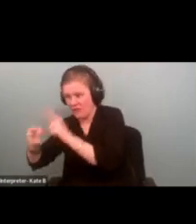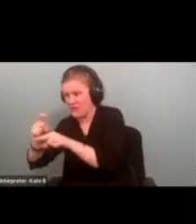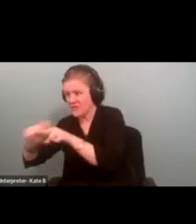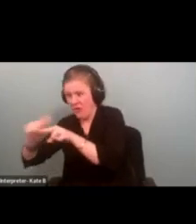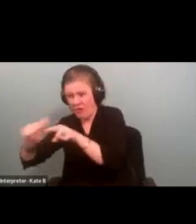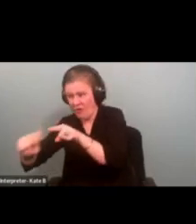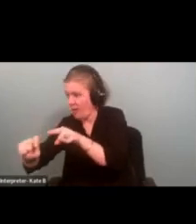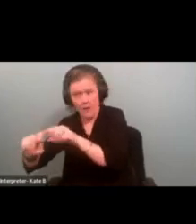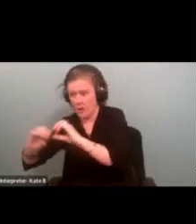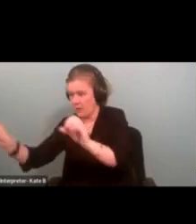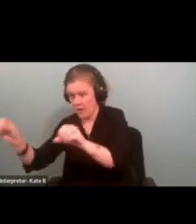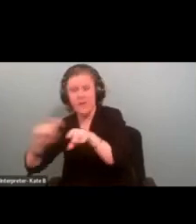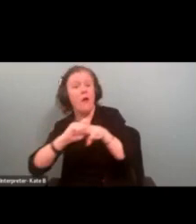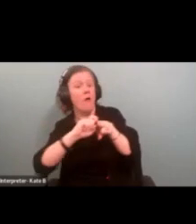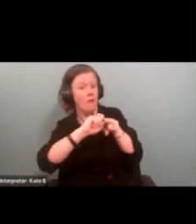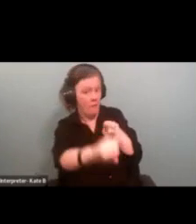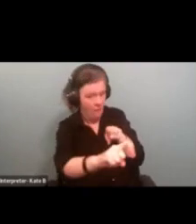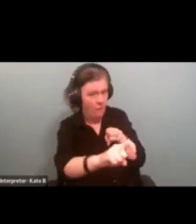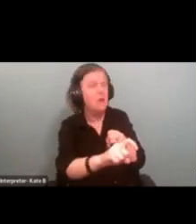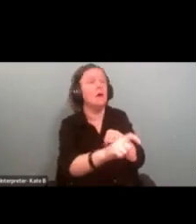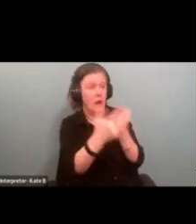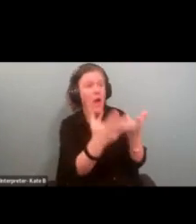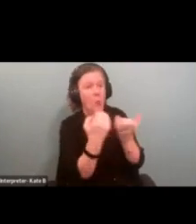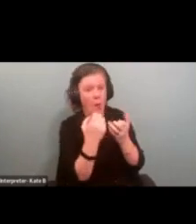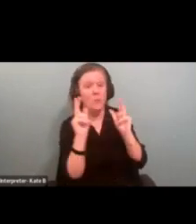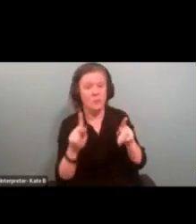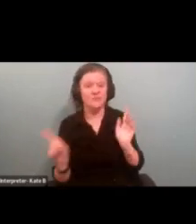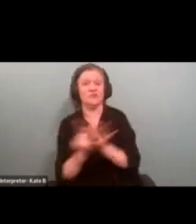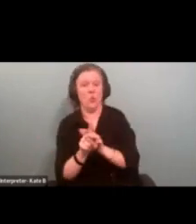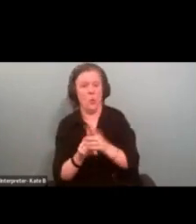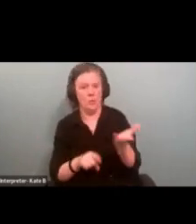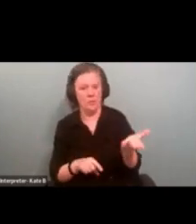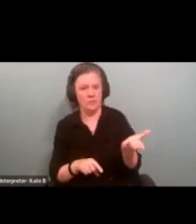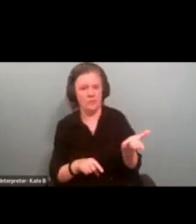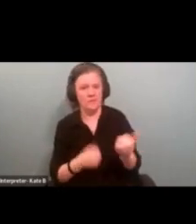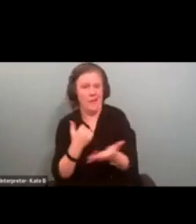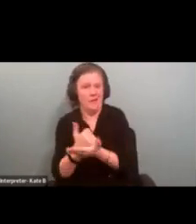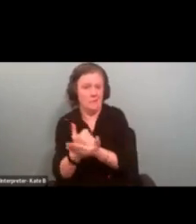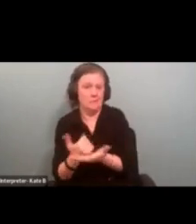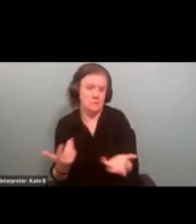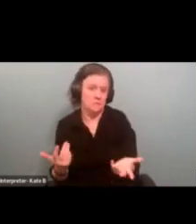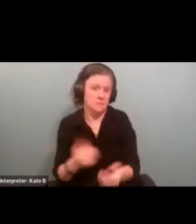I want someone to attend to that, and someone that's going to show up and be helpful, you